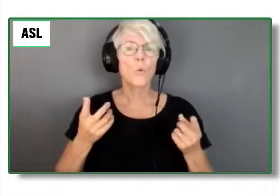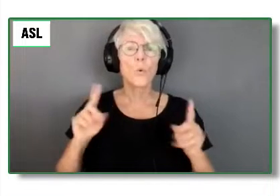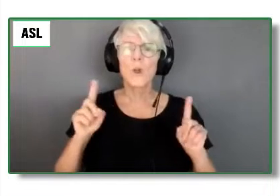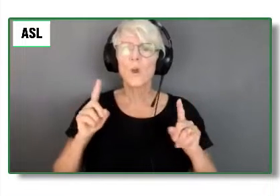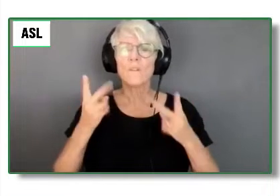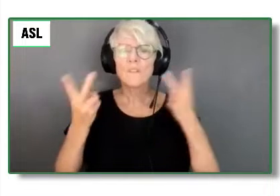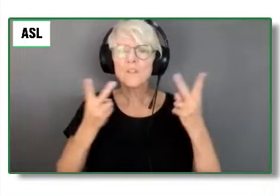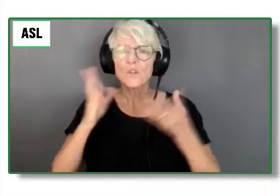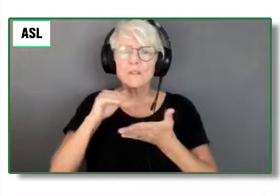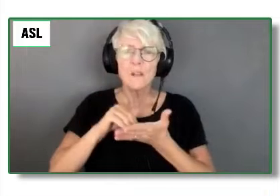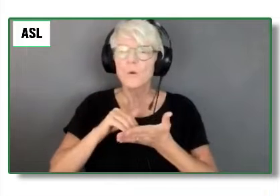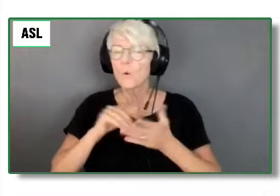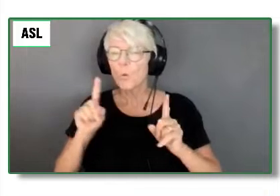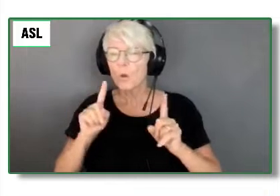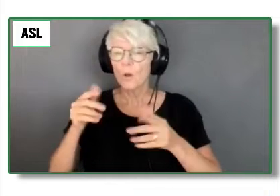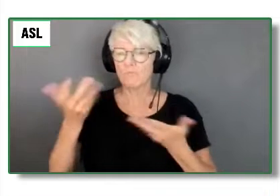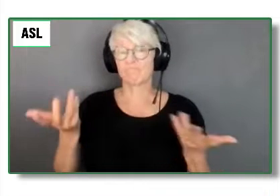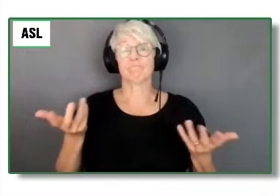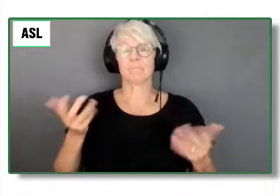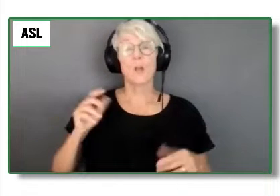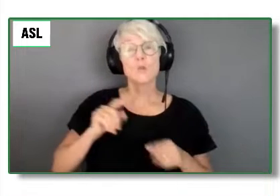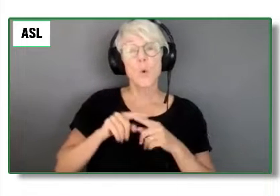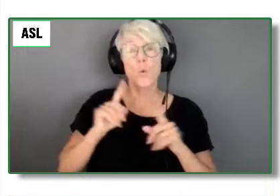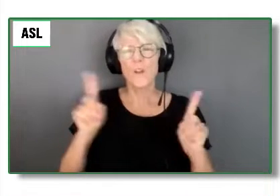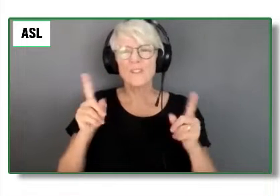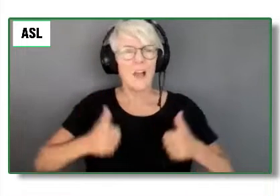that paratransit won't drop you off without an address.